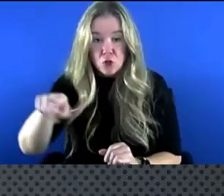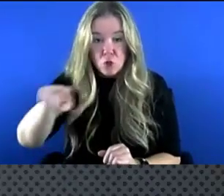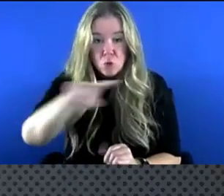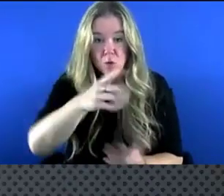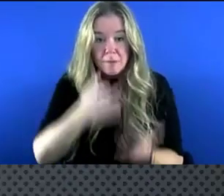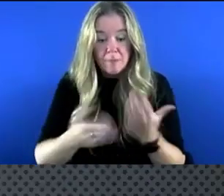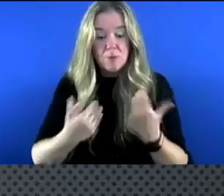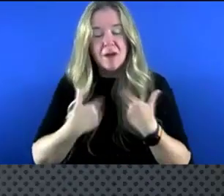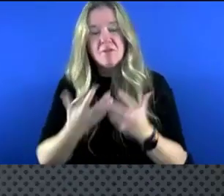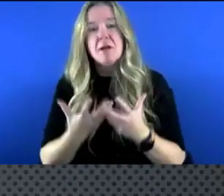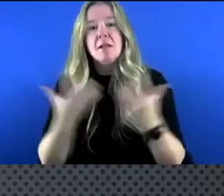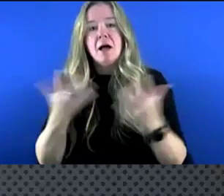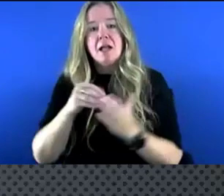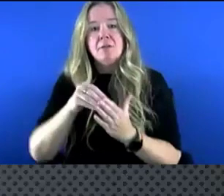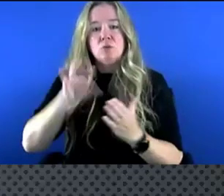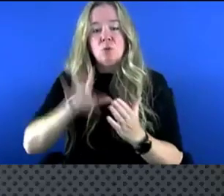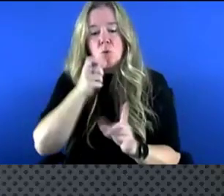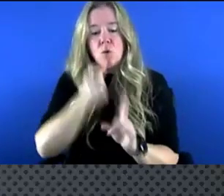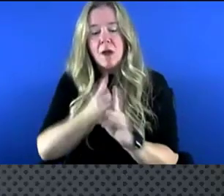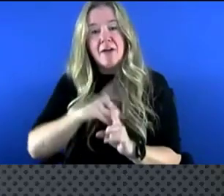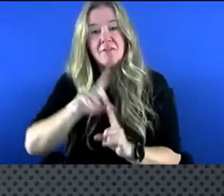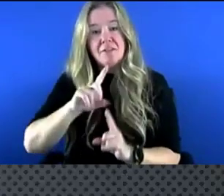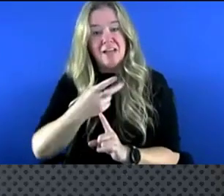a lot of students who have DHH, deaf hard of hearing